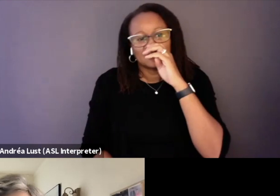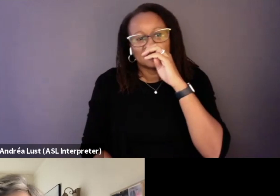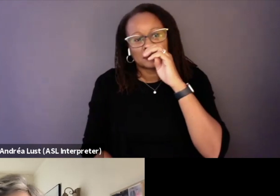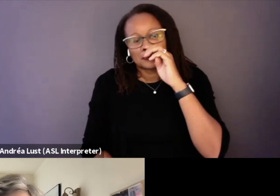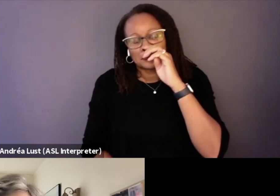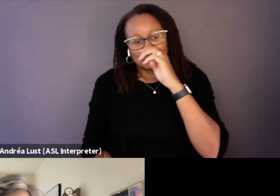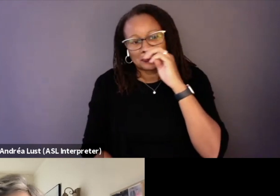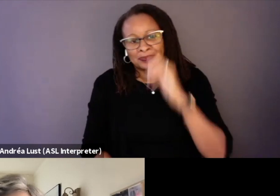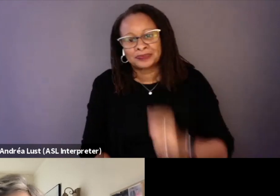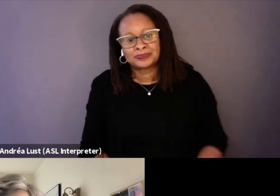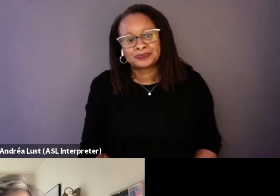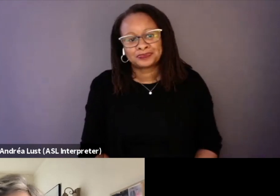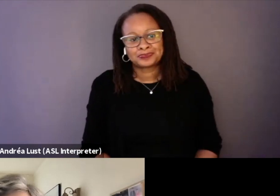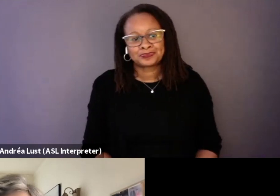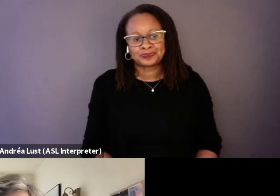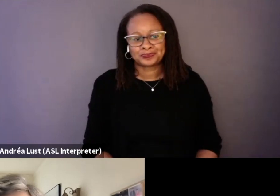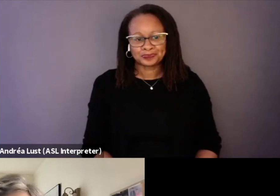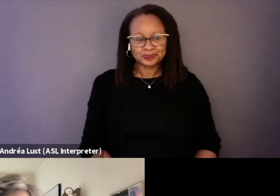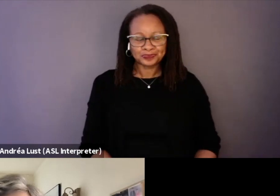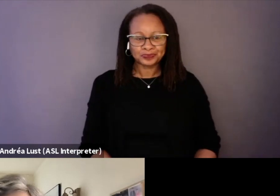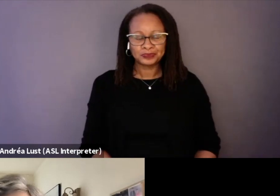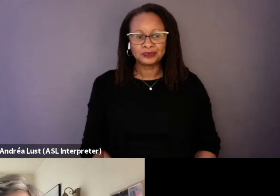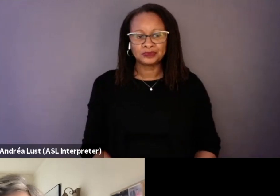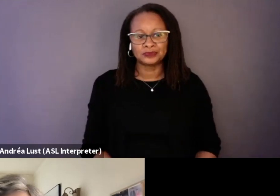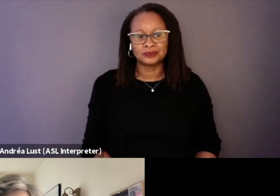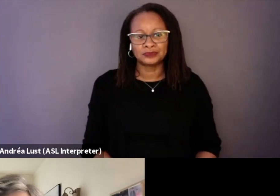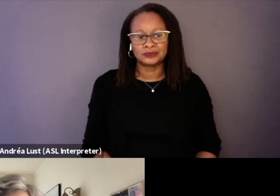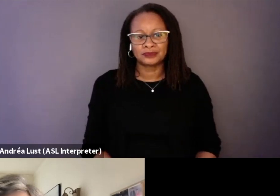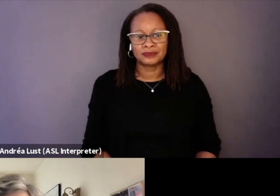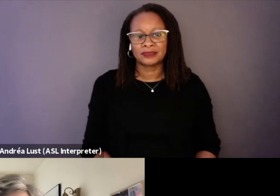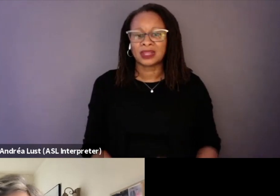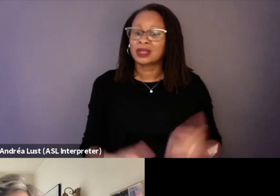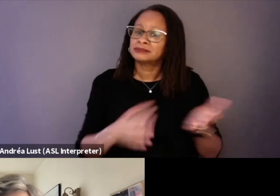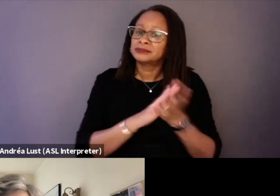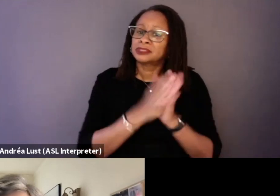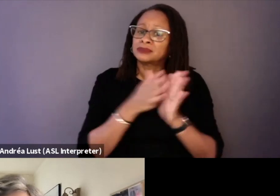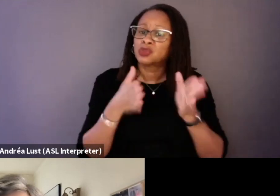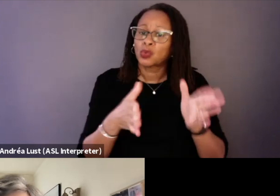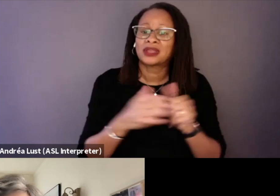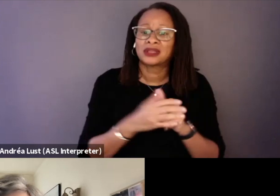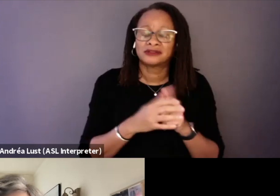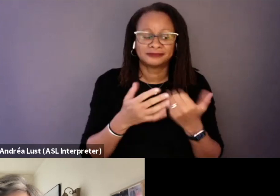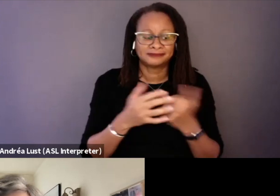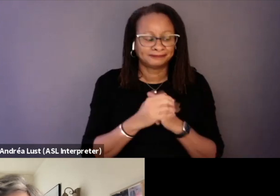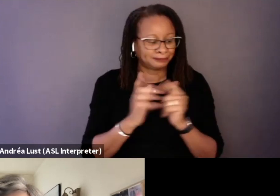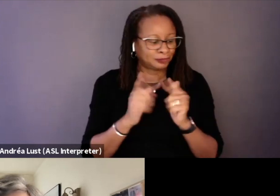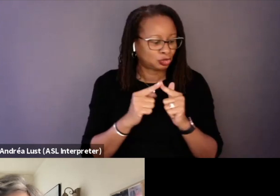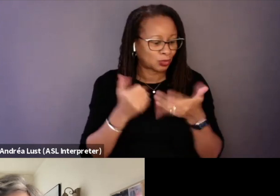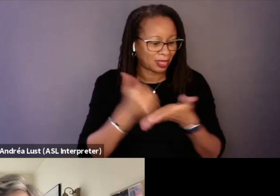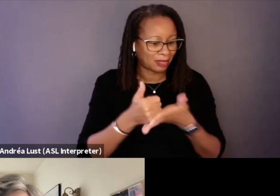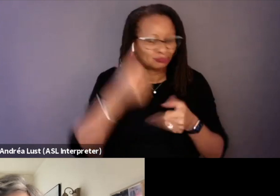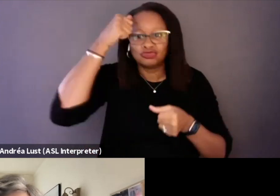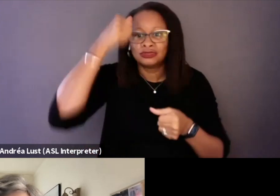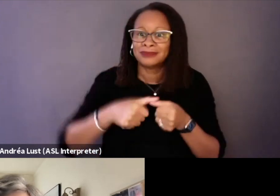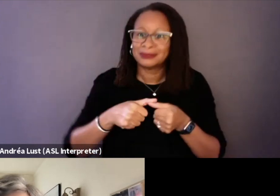And so in a way, it becomes a way of remembering, putting back together these pieces